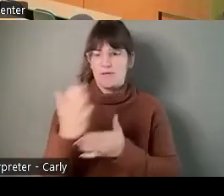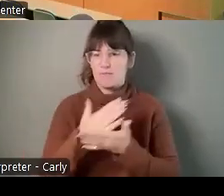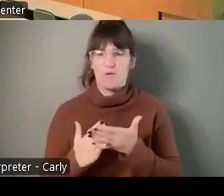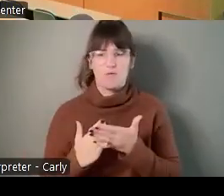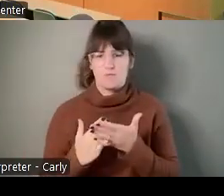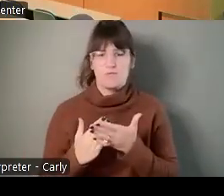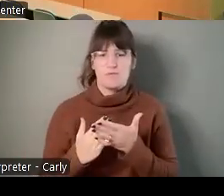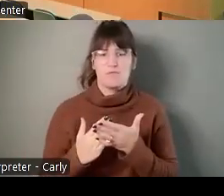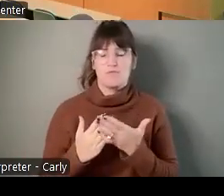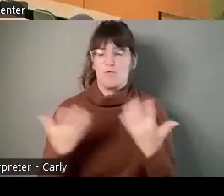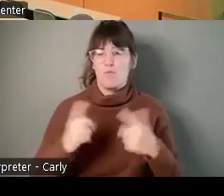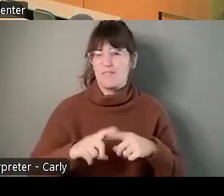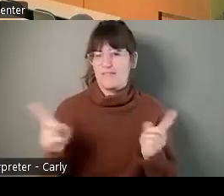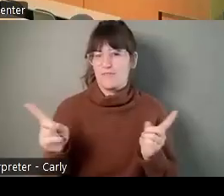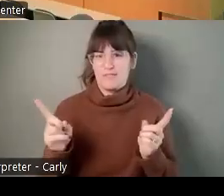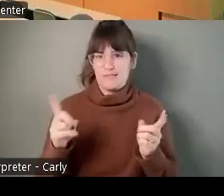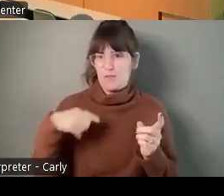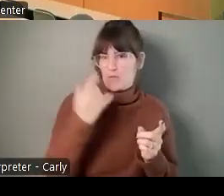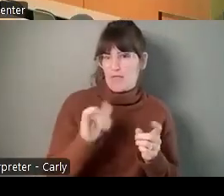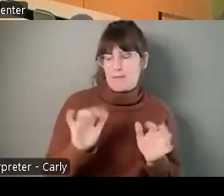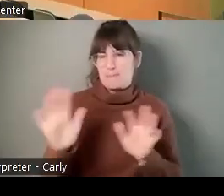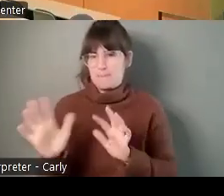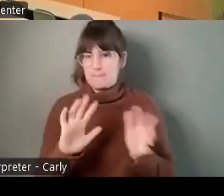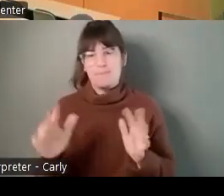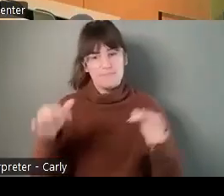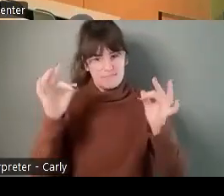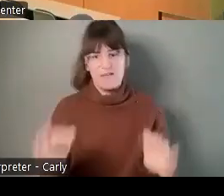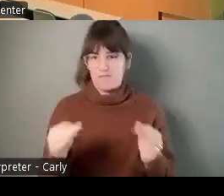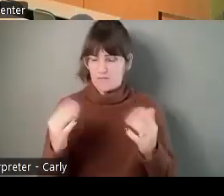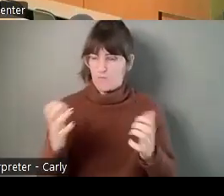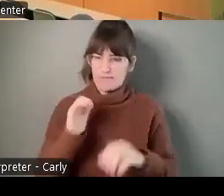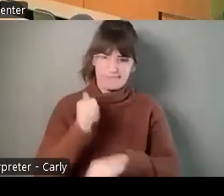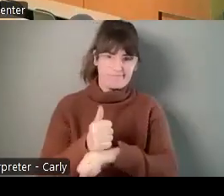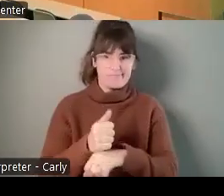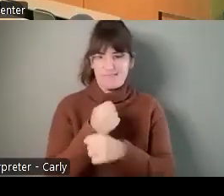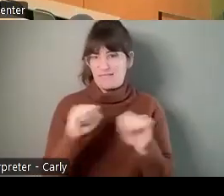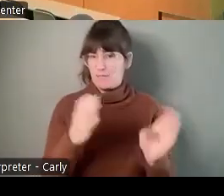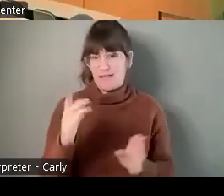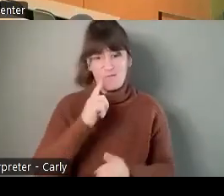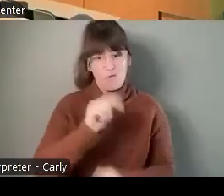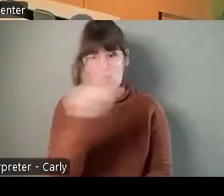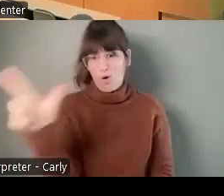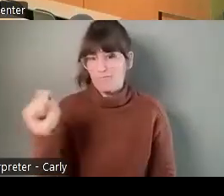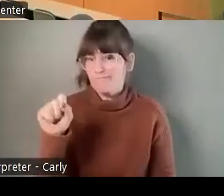to be different um but absolutely we need to come up with the best safety plans for everyone that's